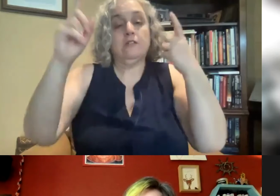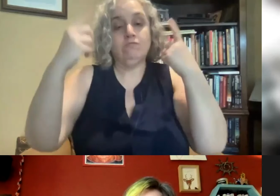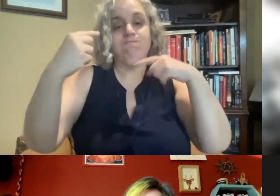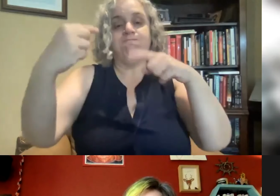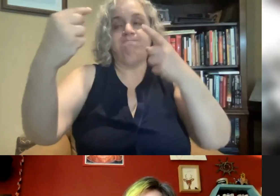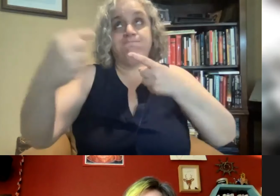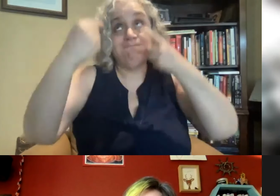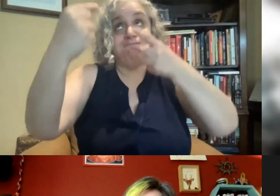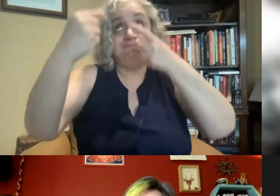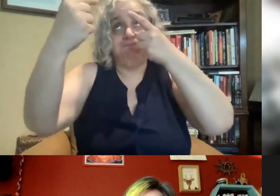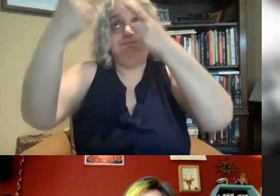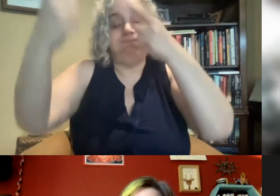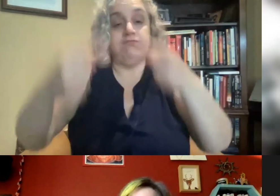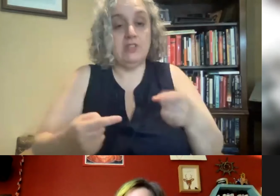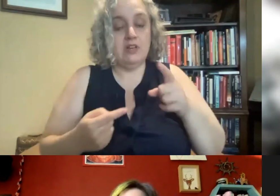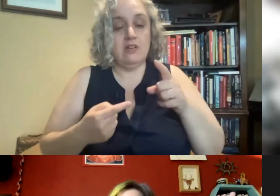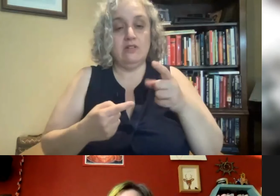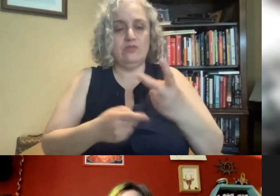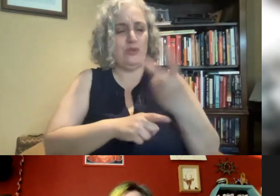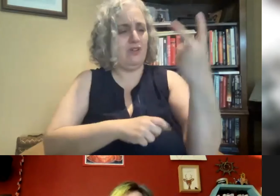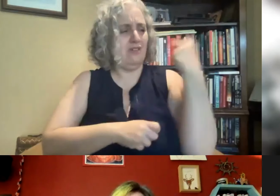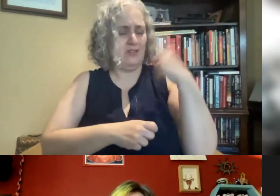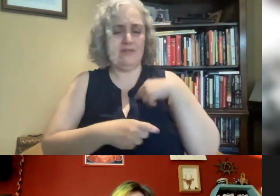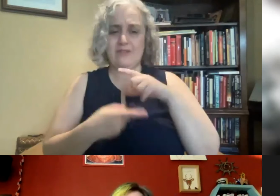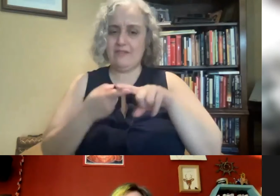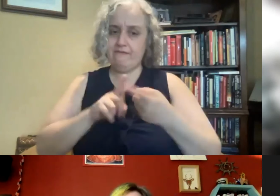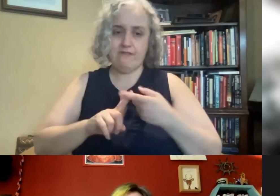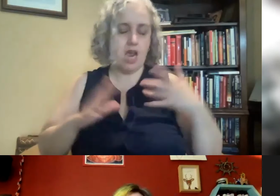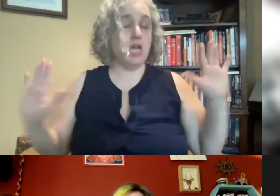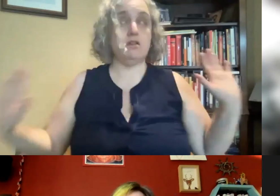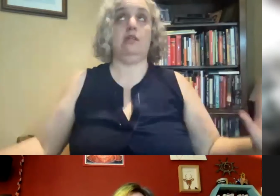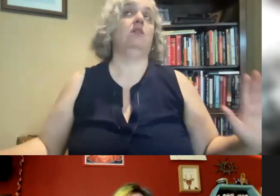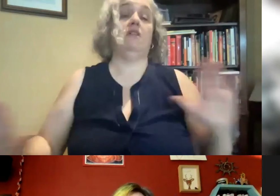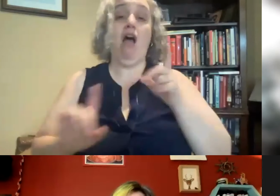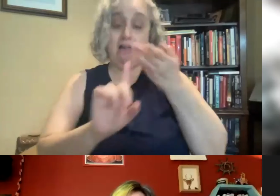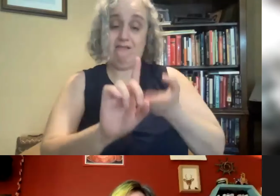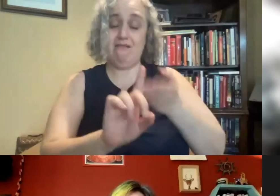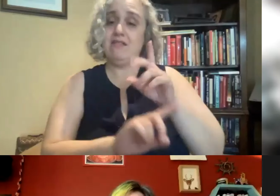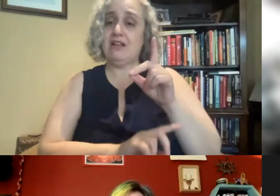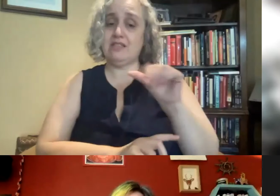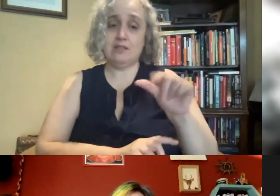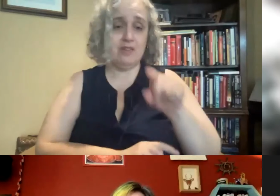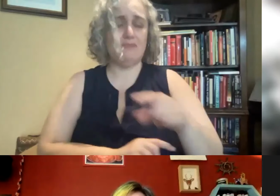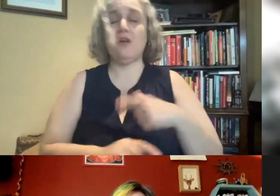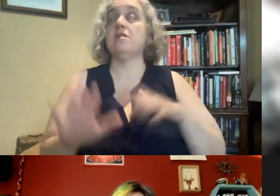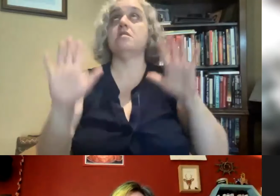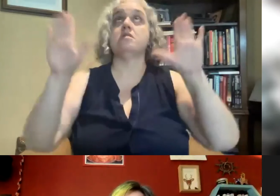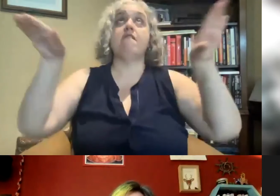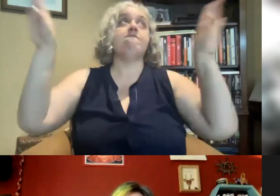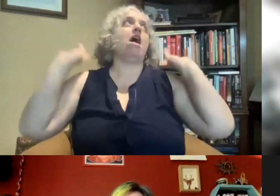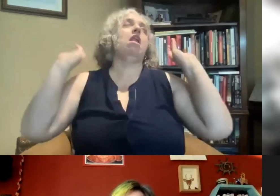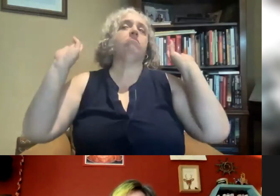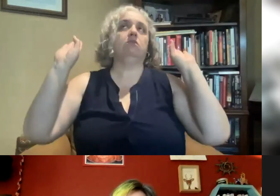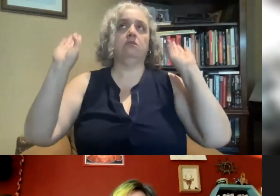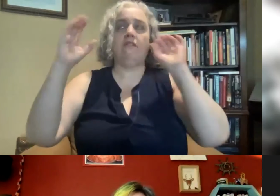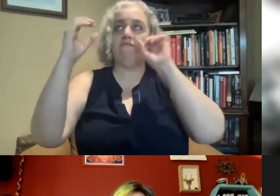with one of my friends and he's like, I'm done giving feedback to corporations because I give, and I give, and I get ignored,